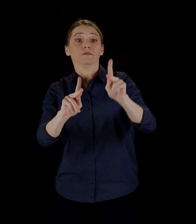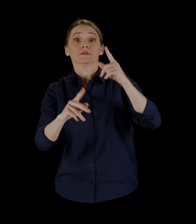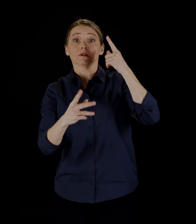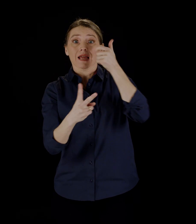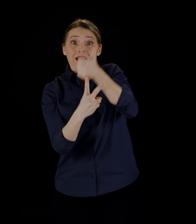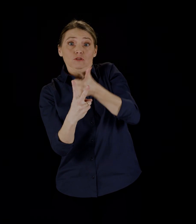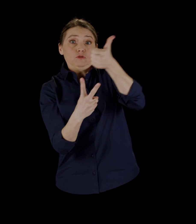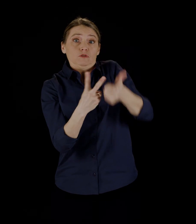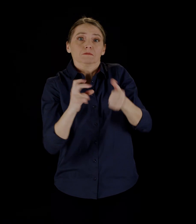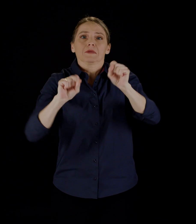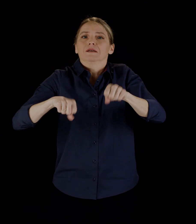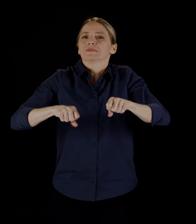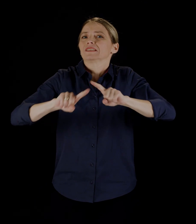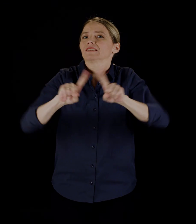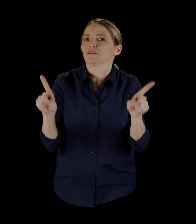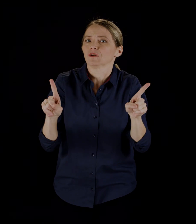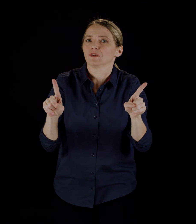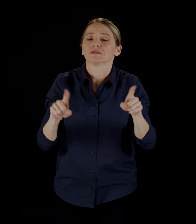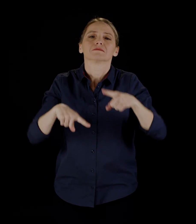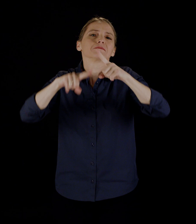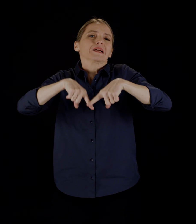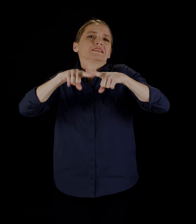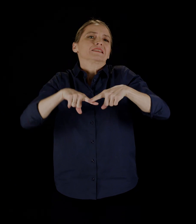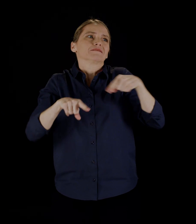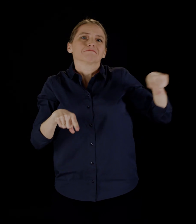be different, and may vary by service provider.